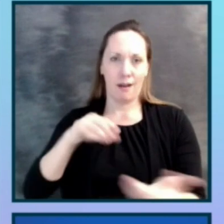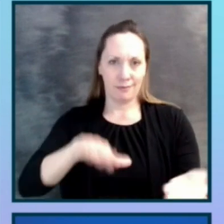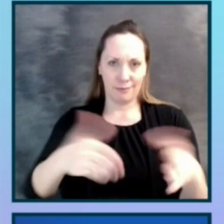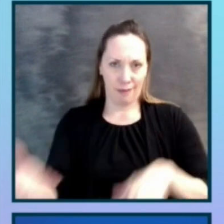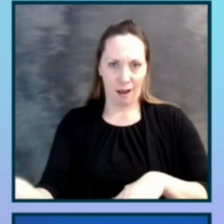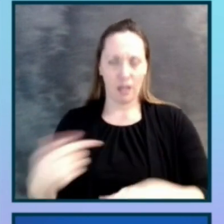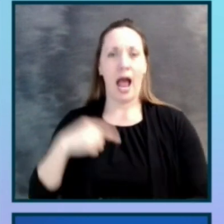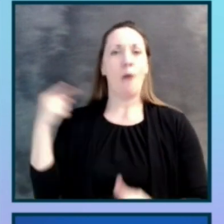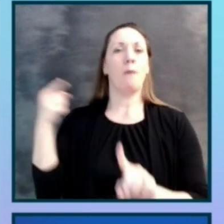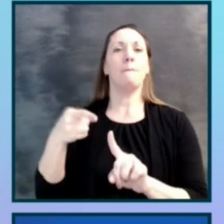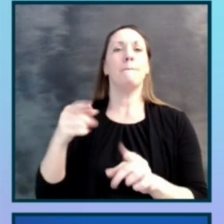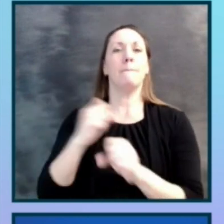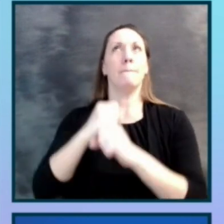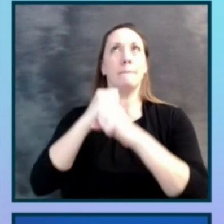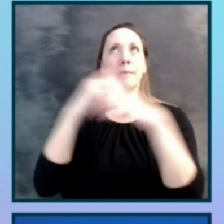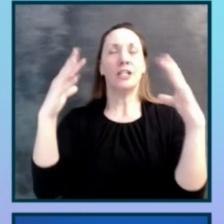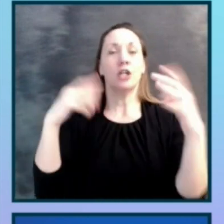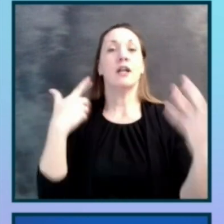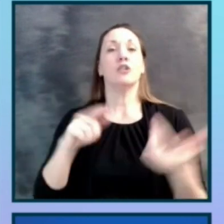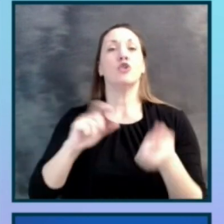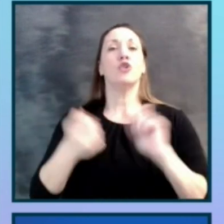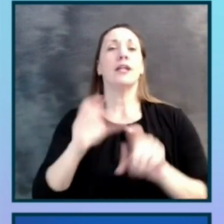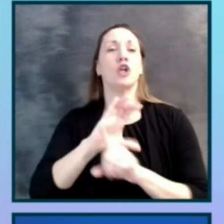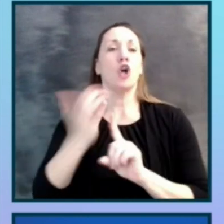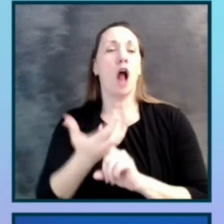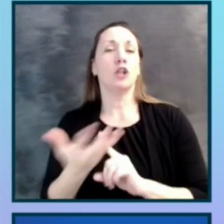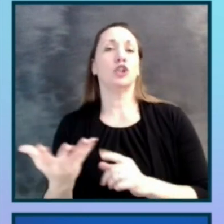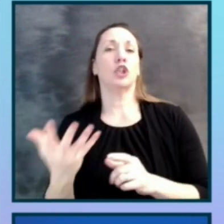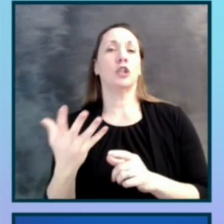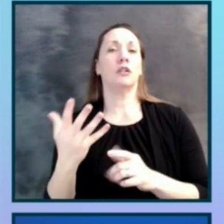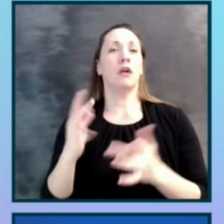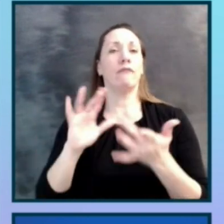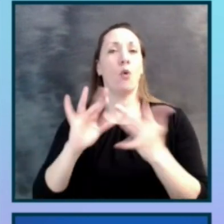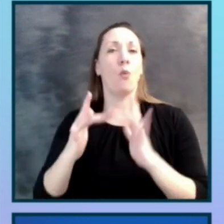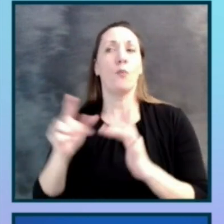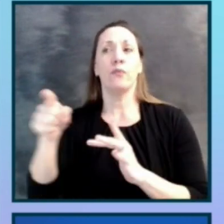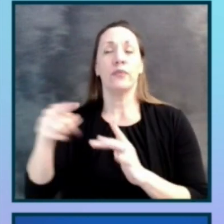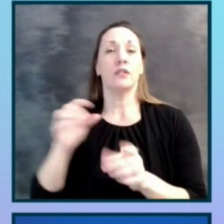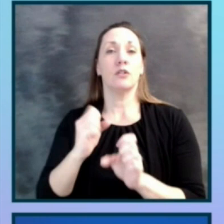of digital product development to include accessibility. And I'm really excited.